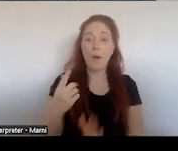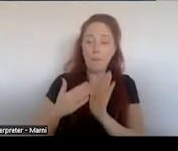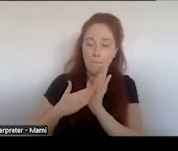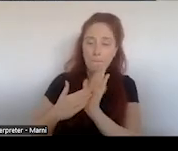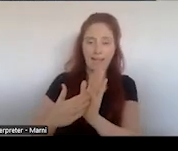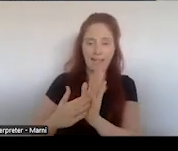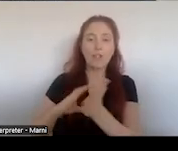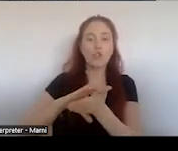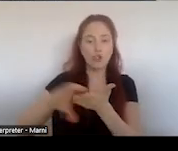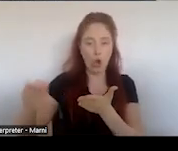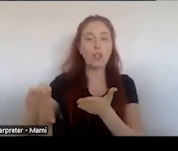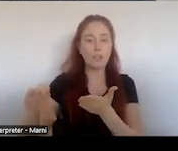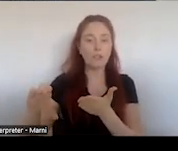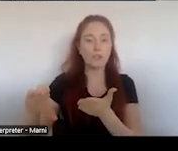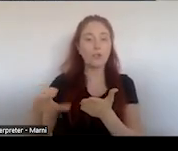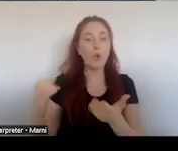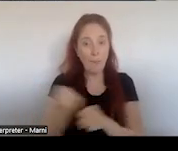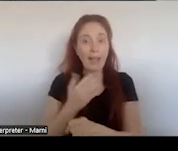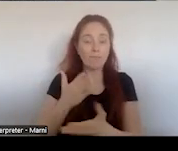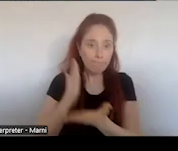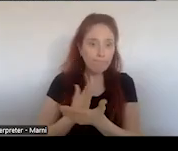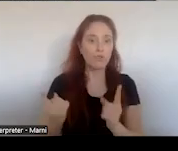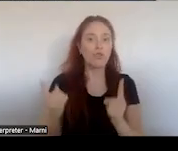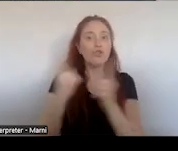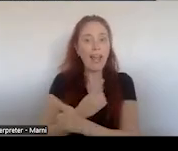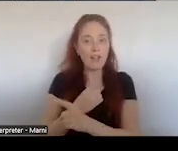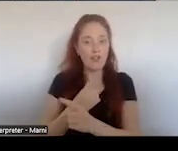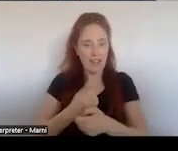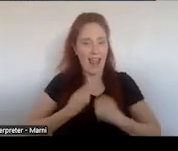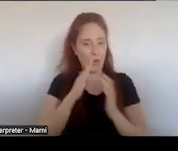in actions to derive change. Before I jump into the details,